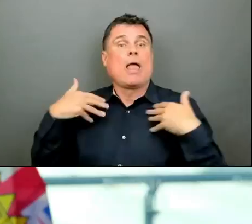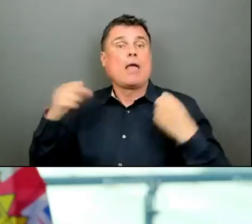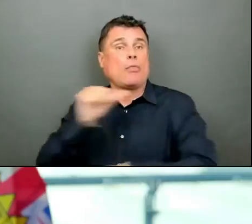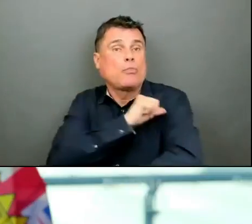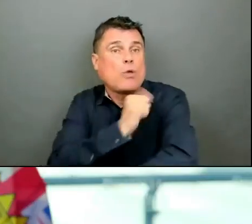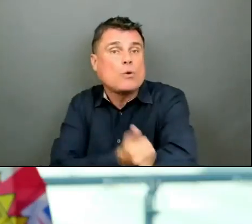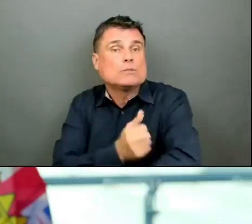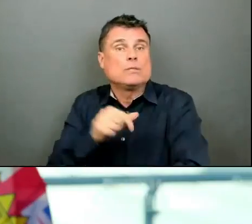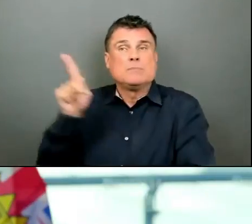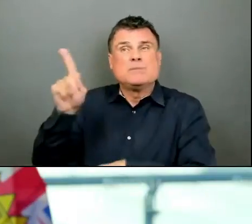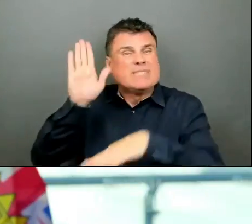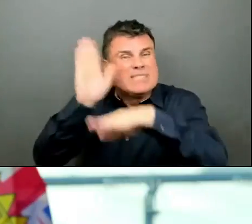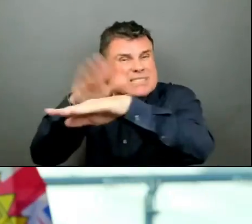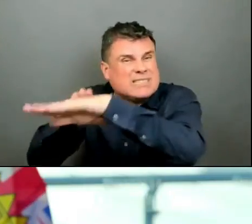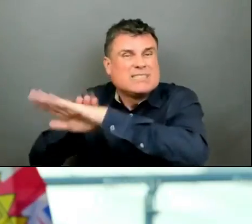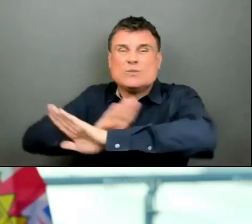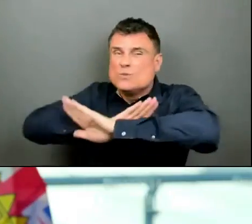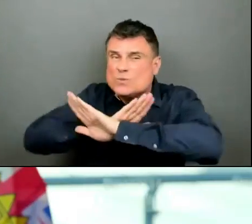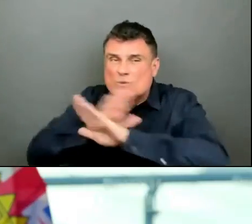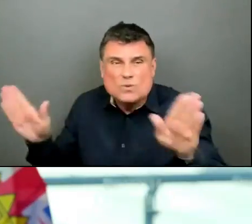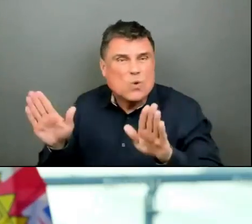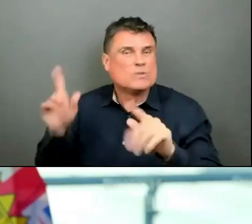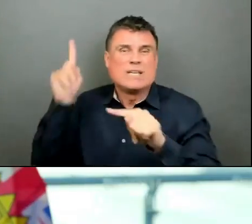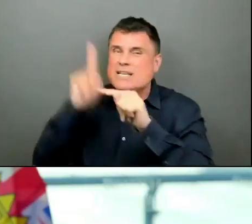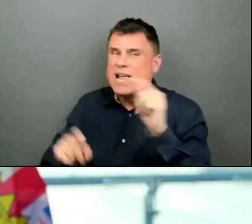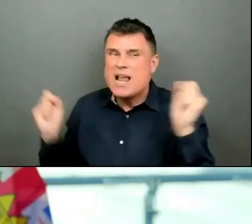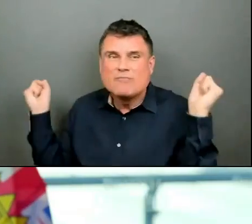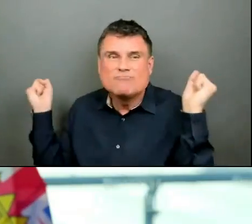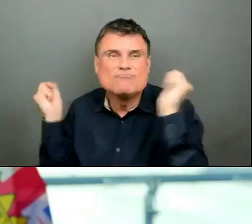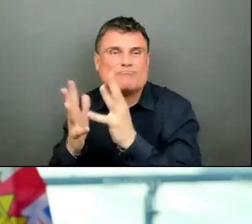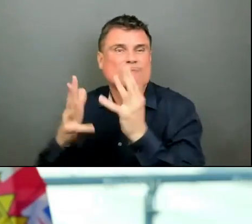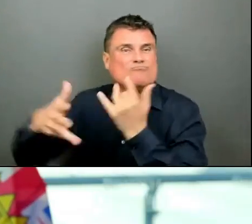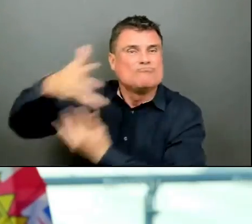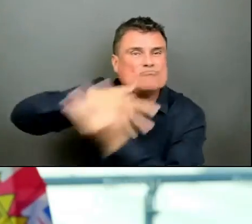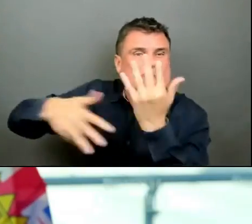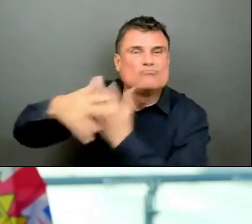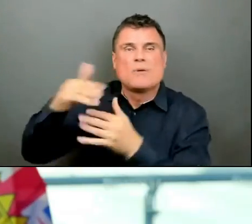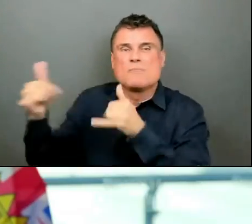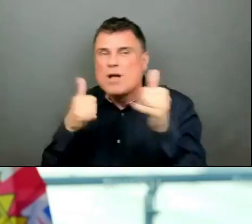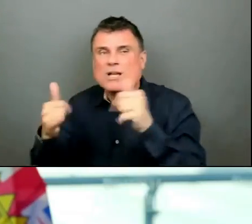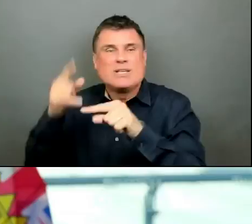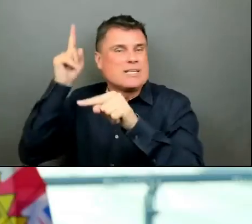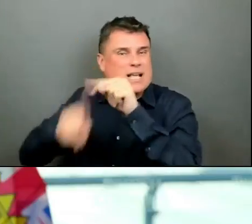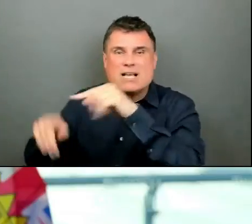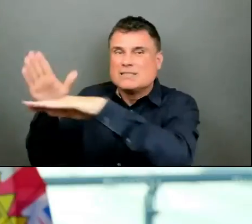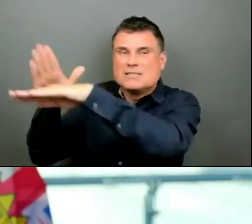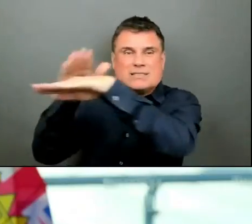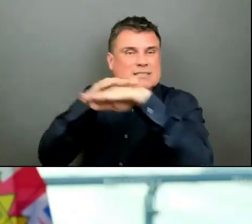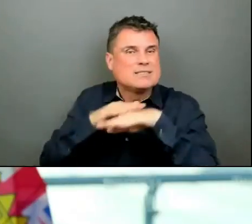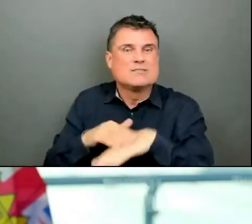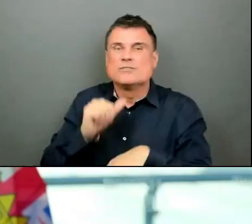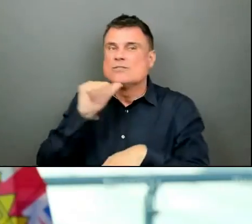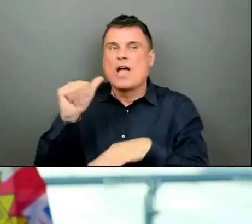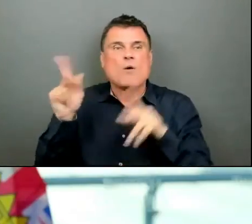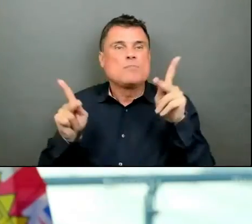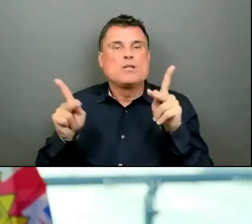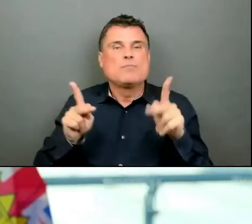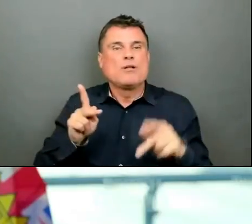we cannot be having this type of event rate right now. Certainly not with people travelling.